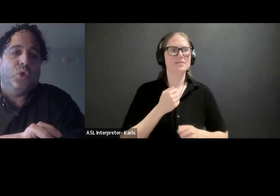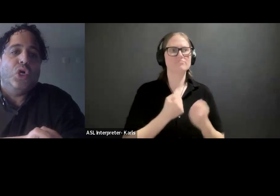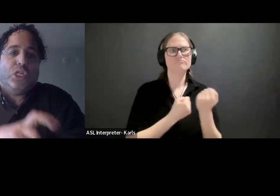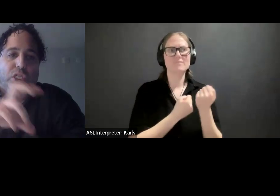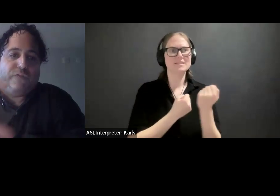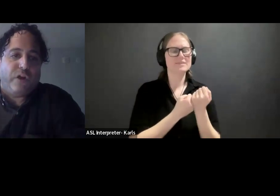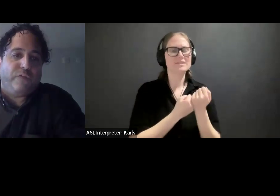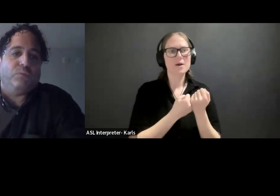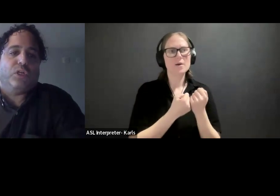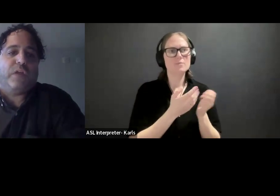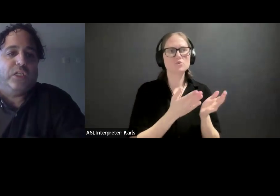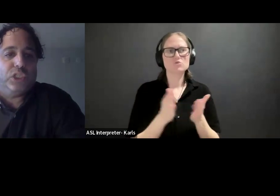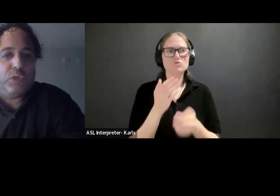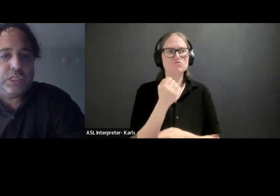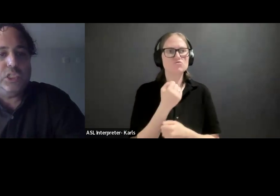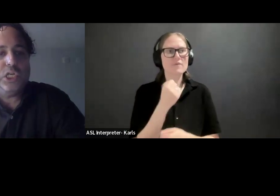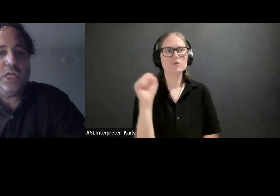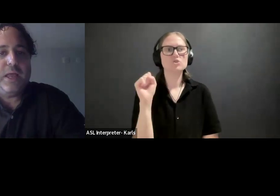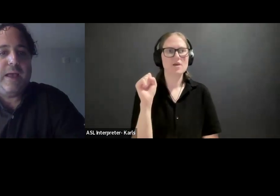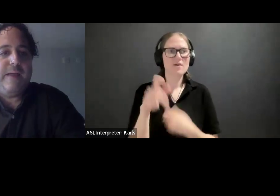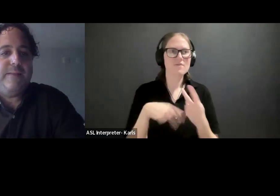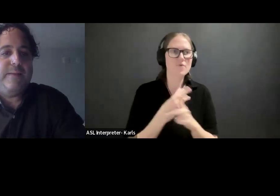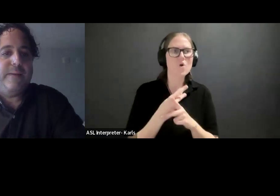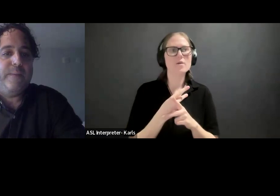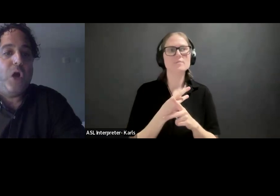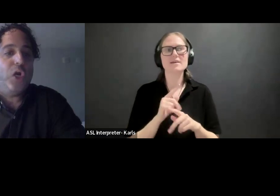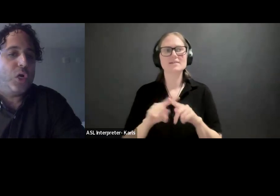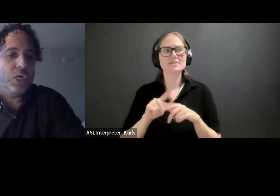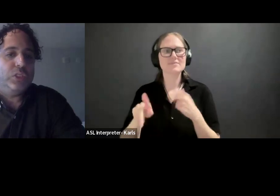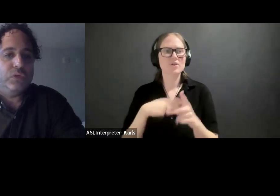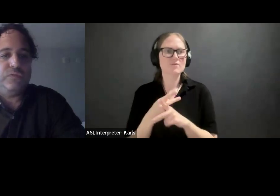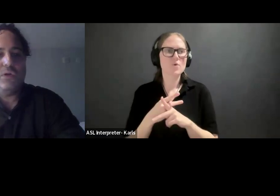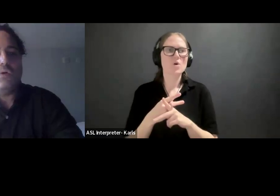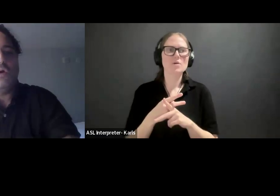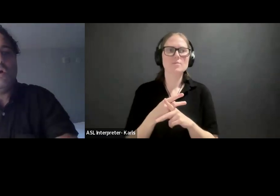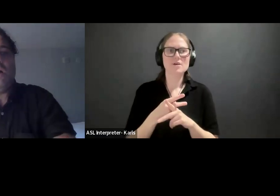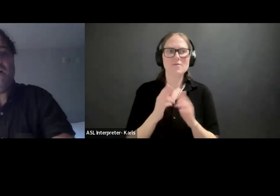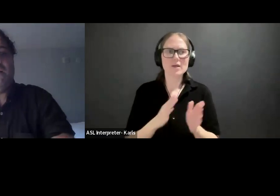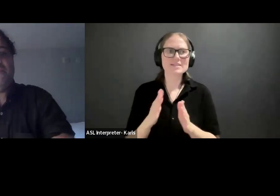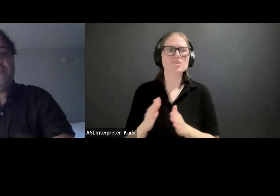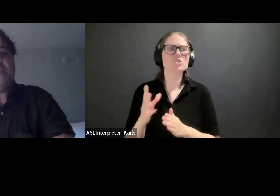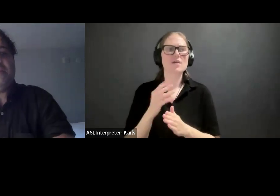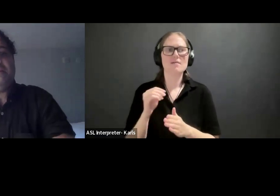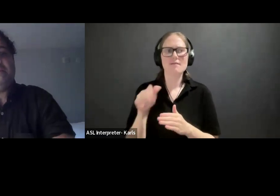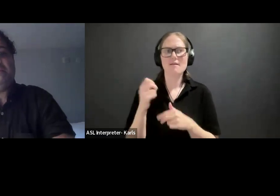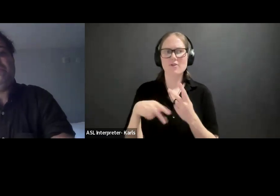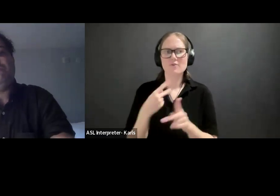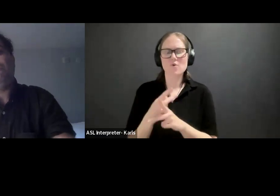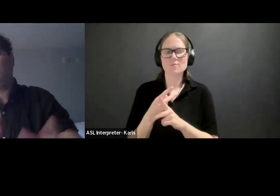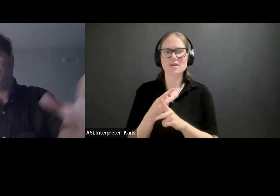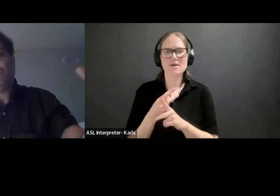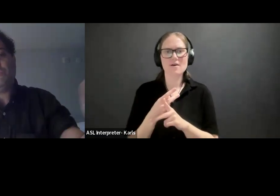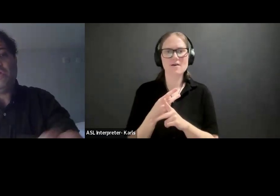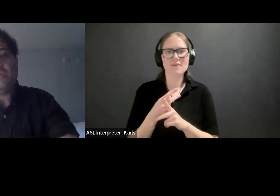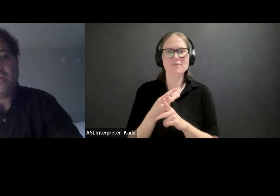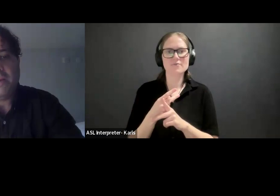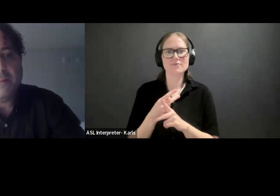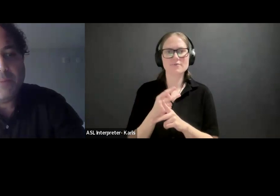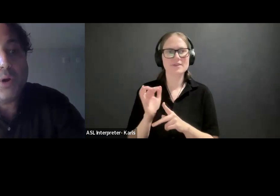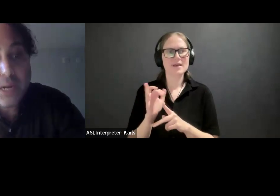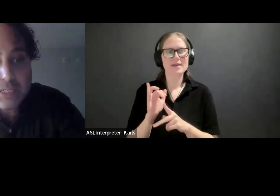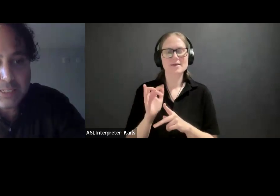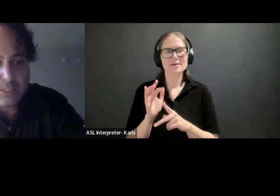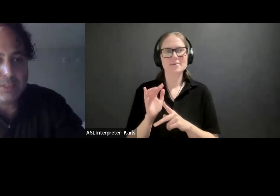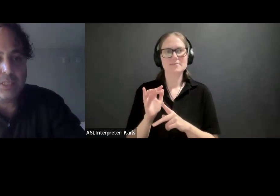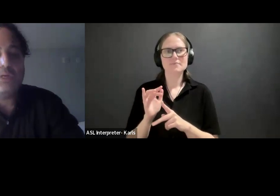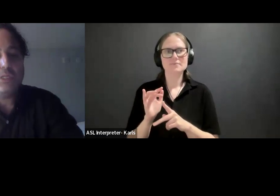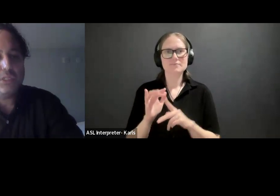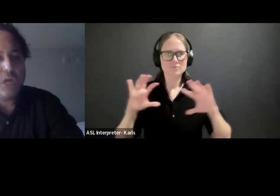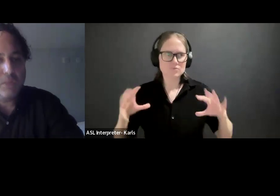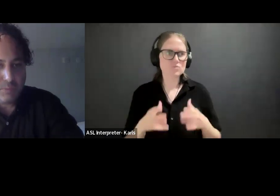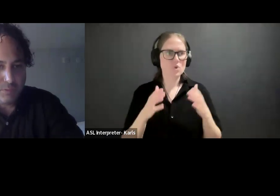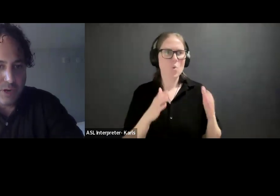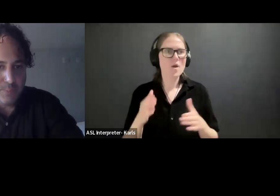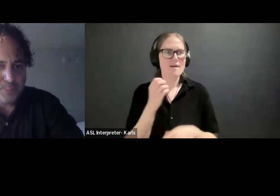different forms of NGOization and other kinds of, you know, forms of, like, um, organizing during this time frame.